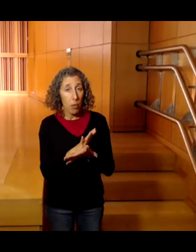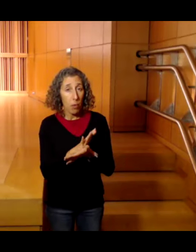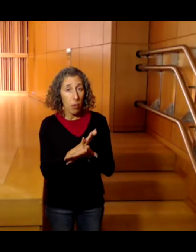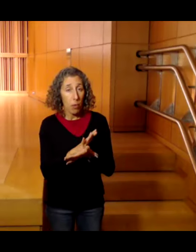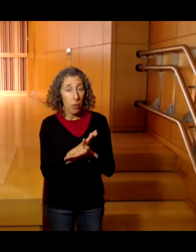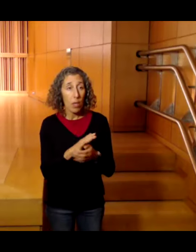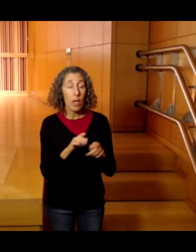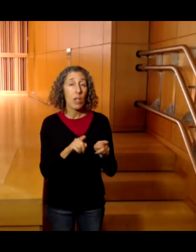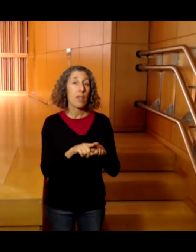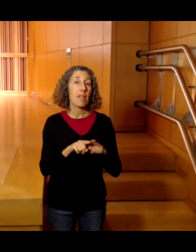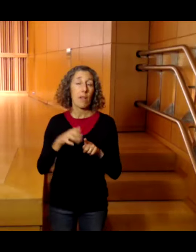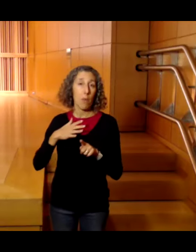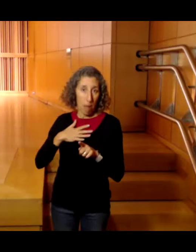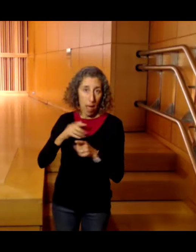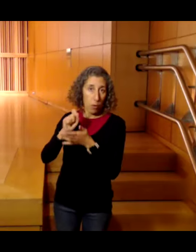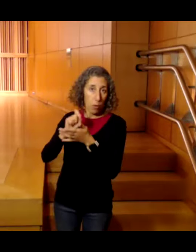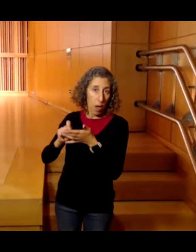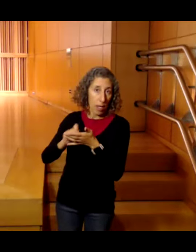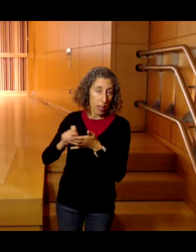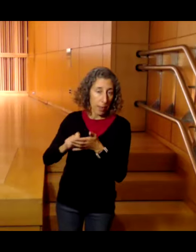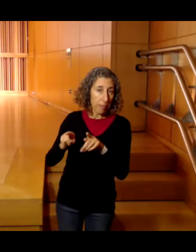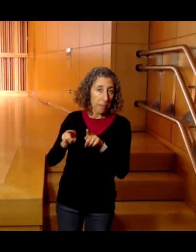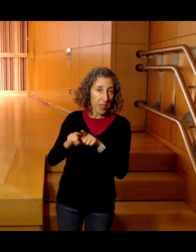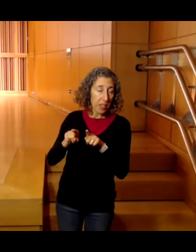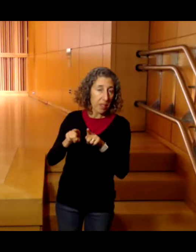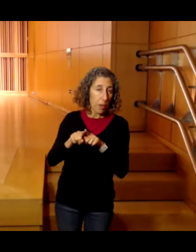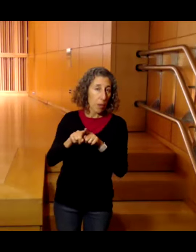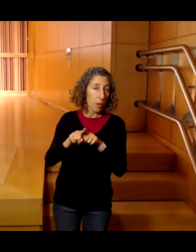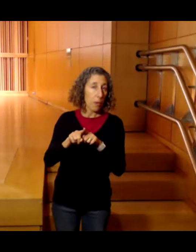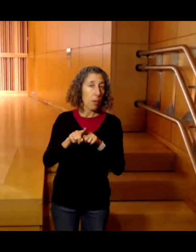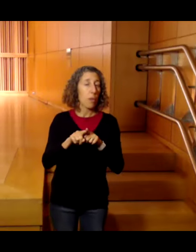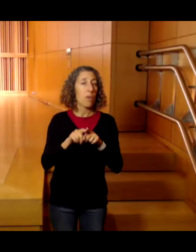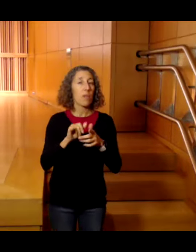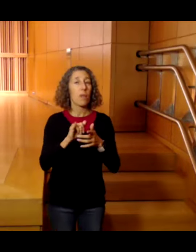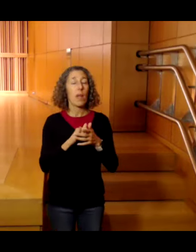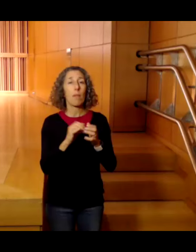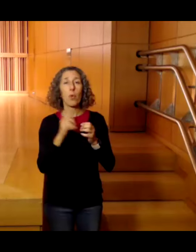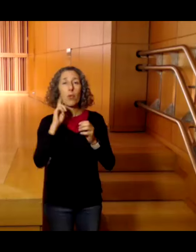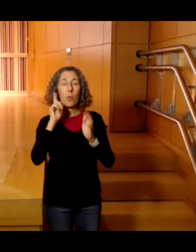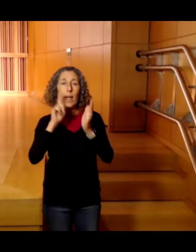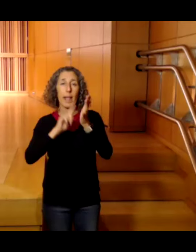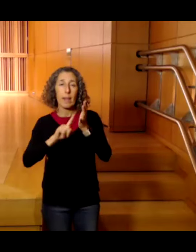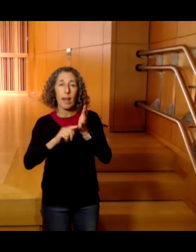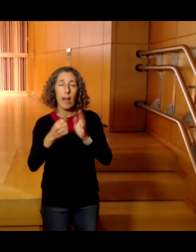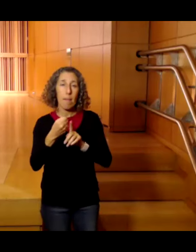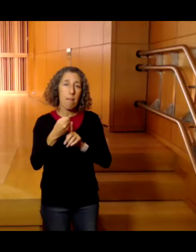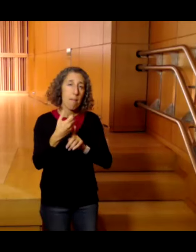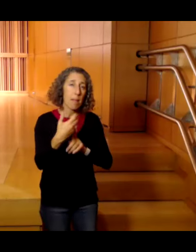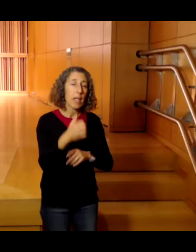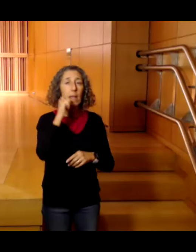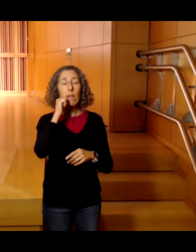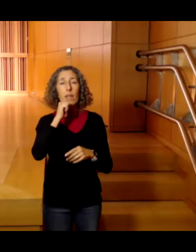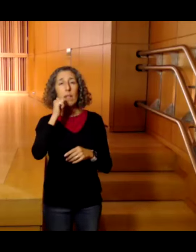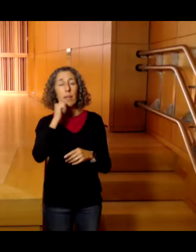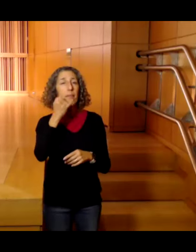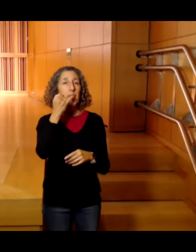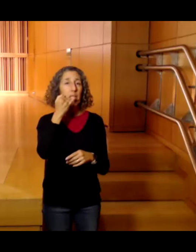comments here. Maestro wanted to examine the everyday boundary crossings between the profane and the sacred.